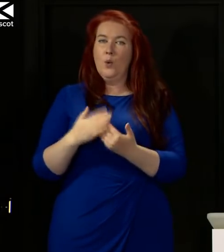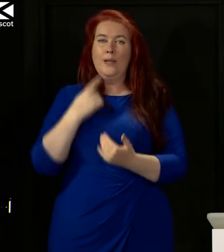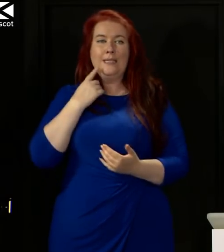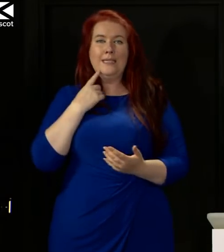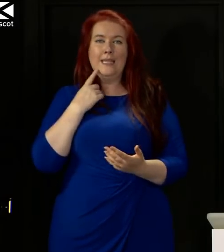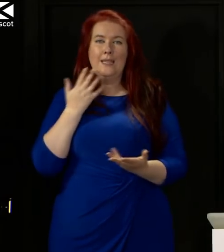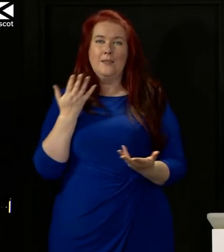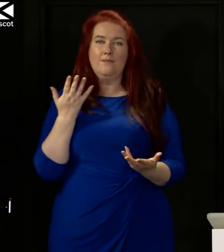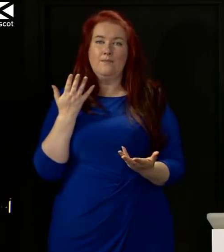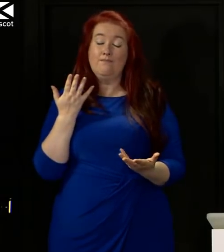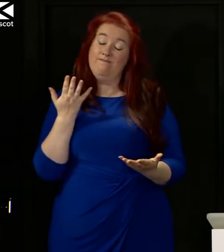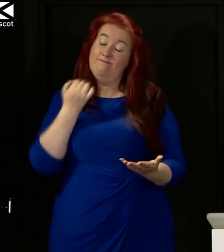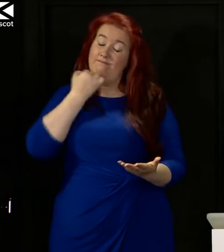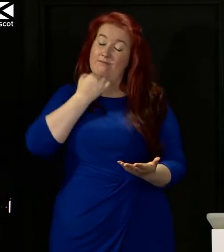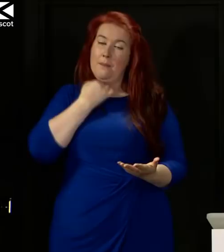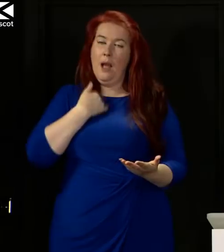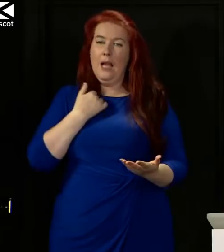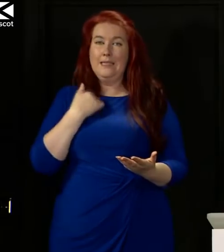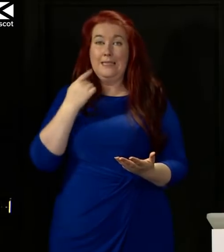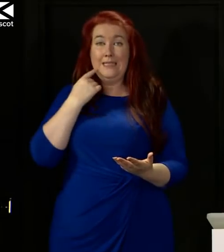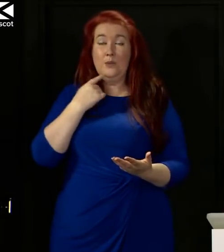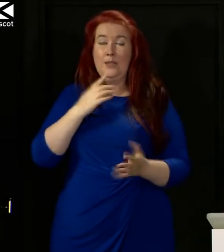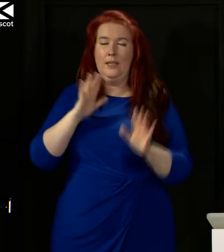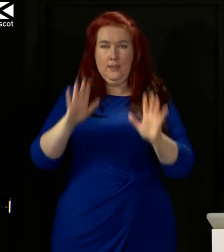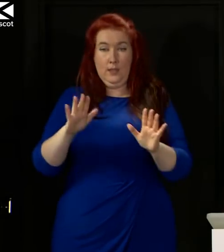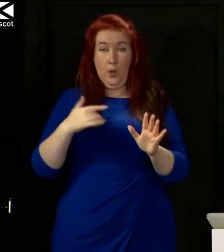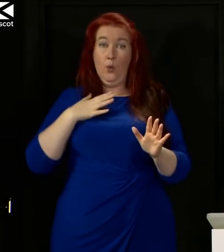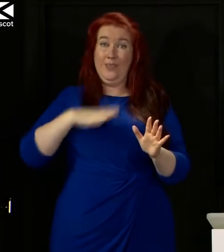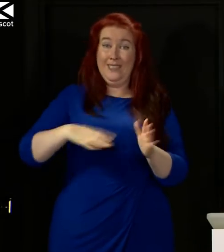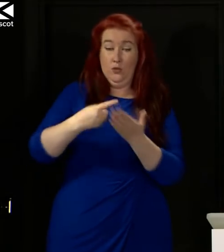ironically for me to persuade people we need restrictions in place when I'm reading out